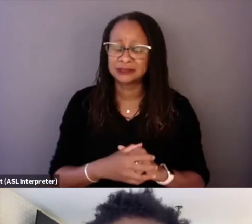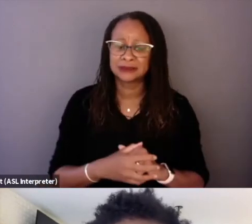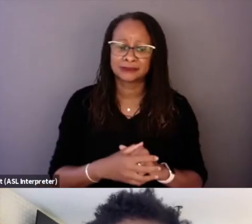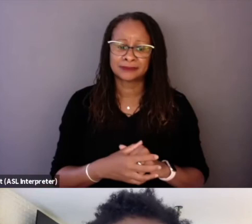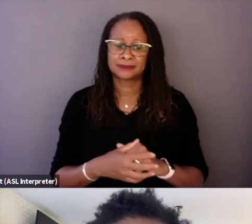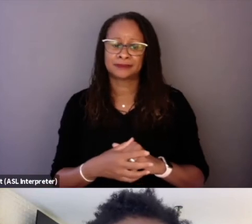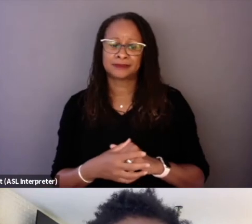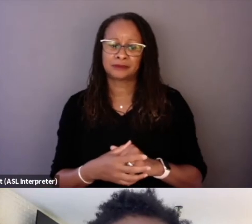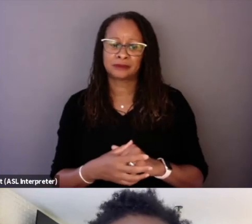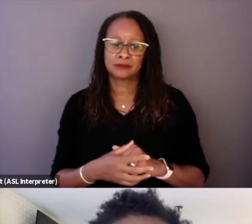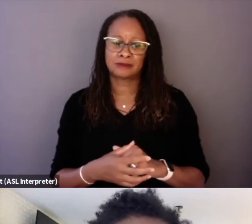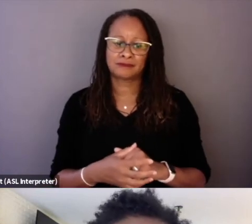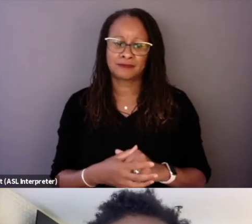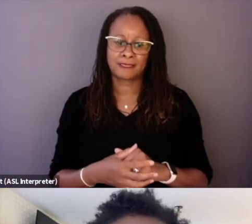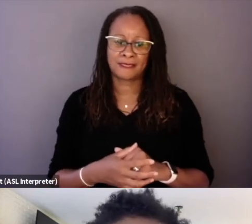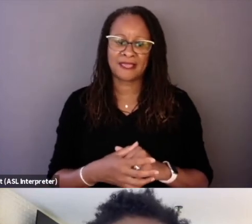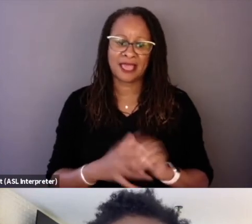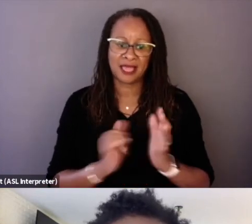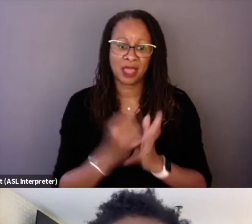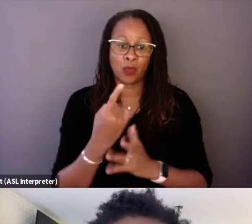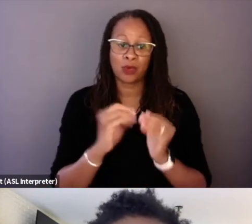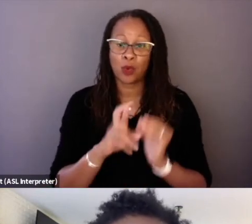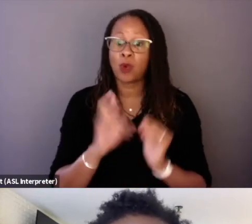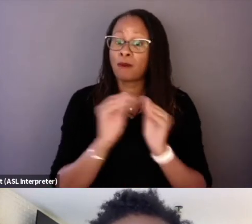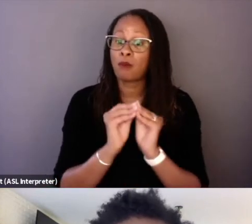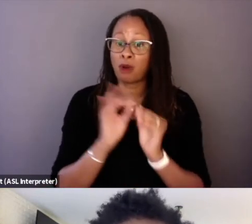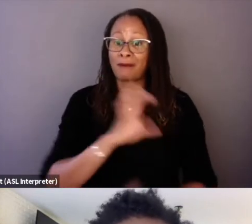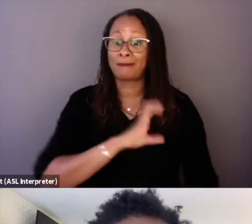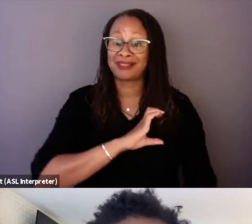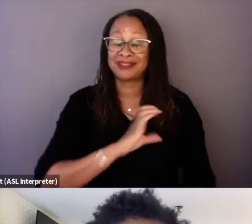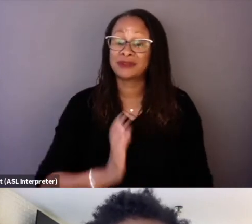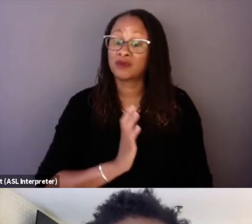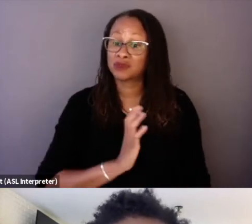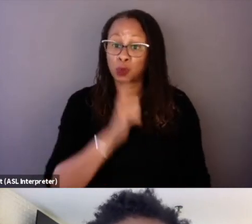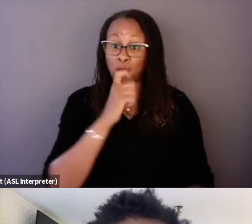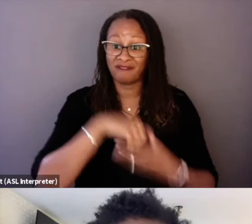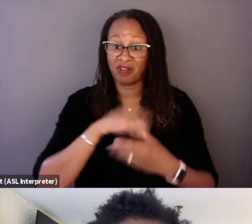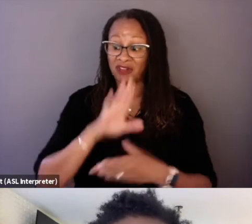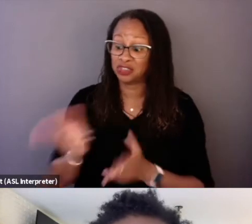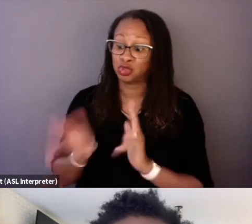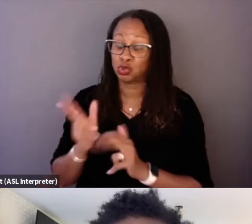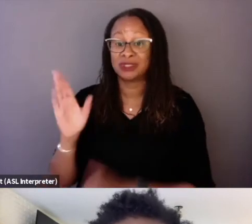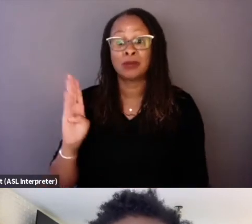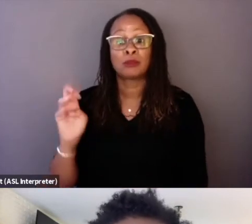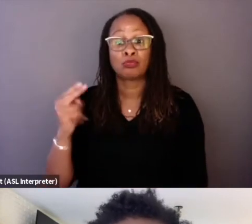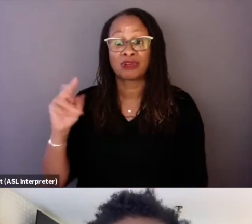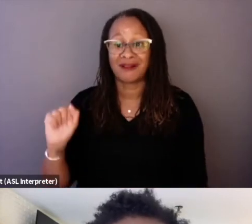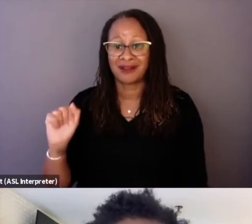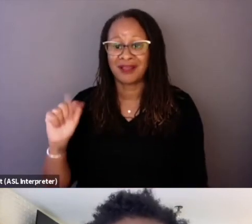that one or more of the police officers who were involved in her shooting will be held accountable.